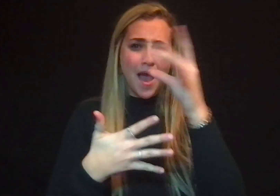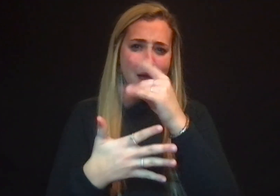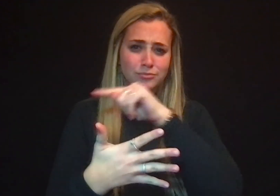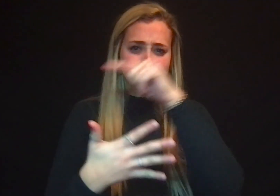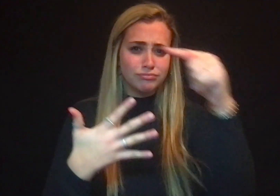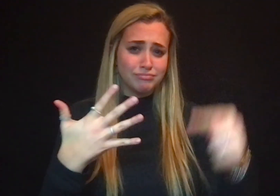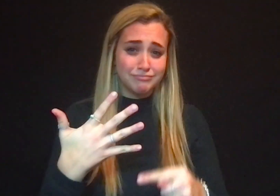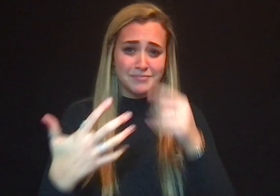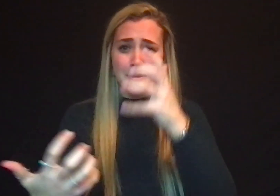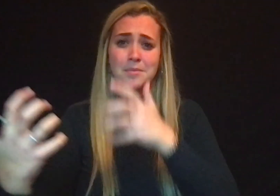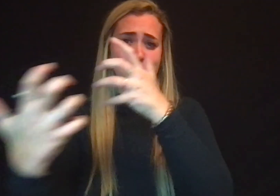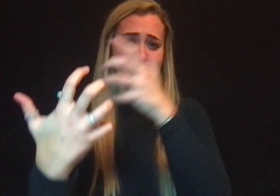to your individual needs and preferences.